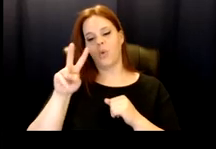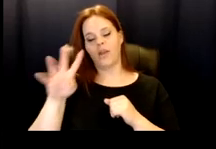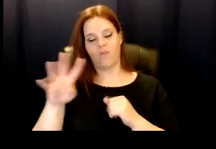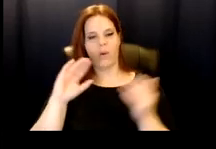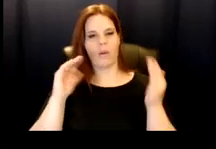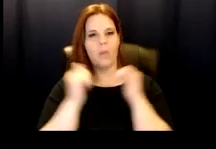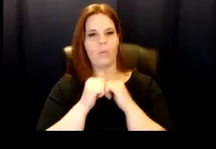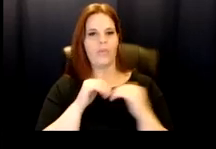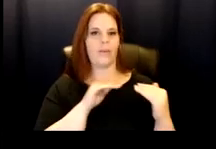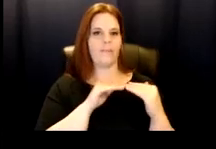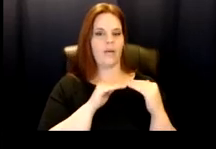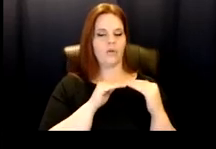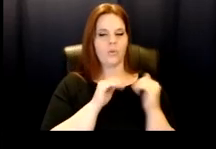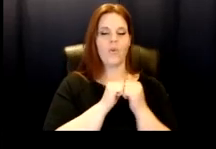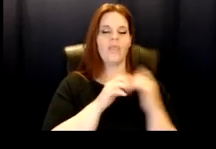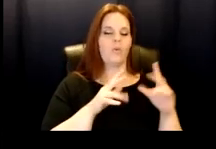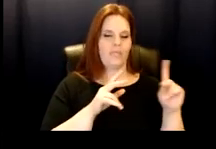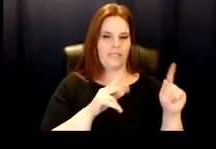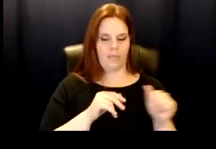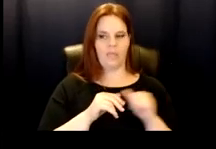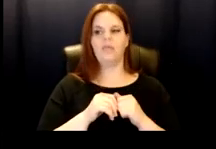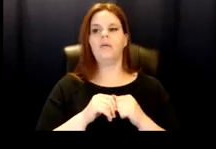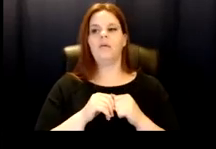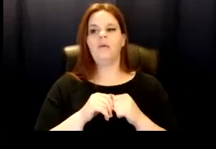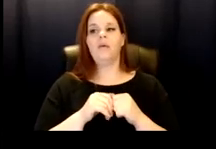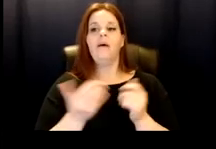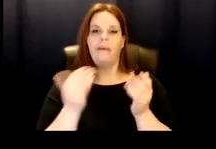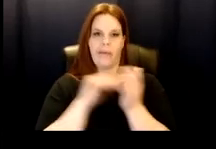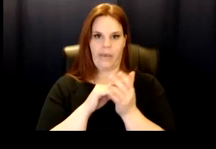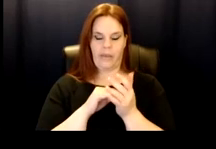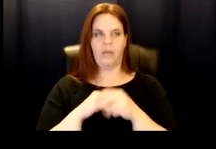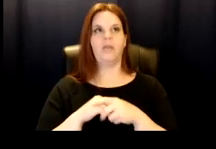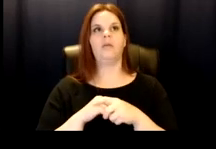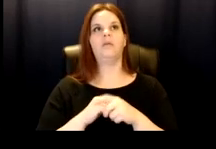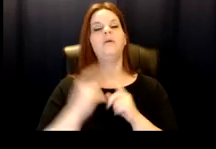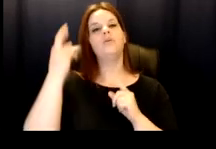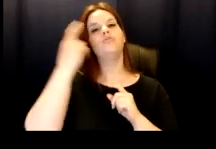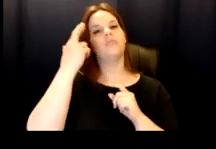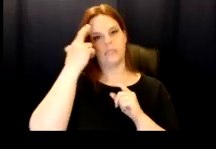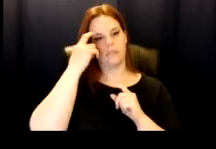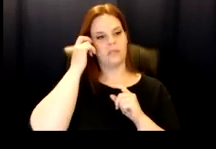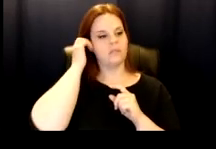to their peers without disabilities. And, again, the reasons were probably lack of access